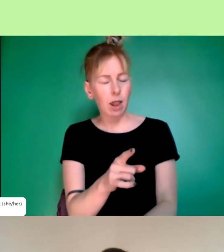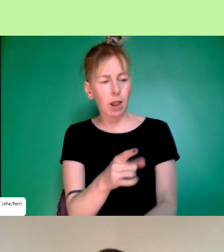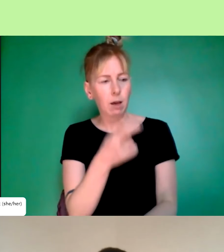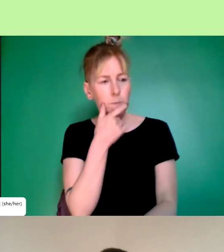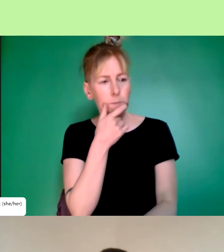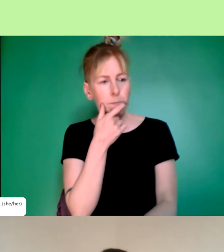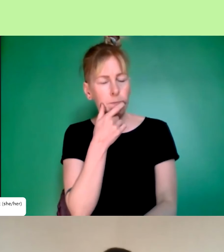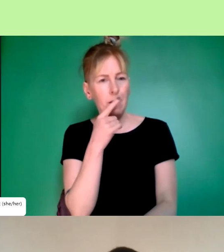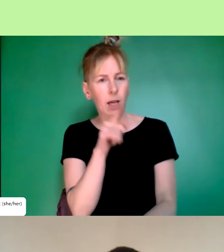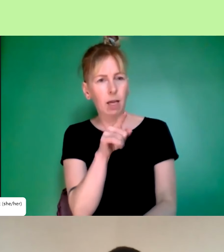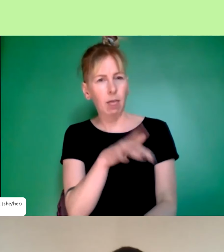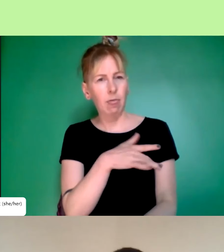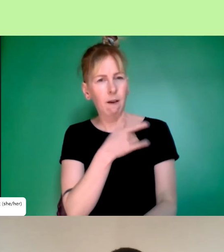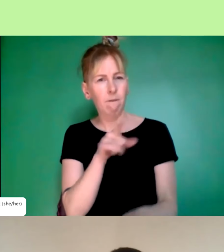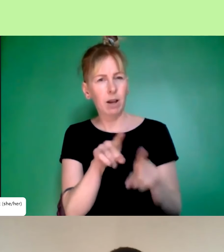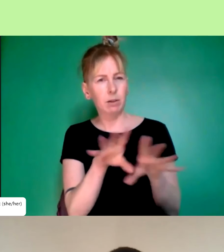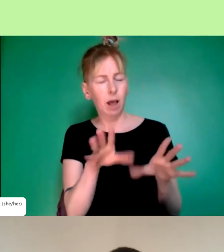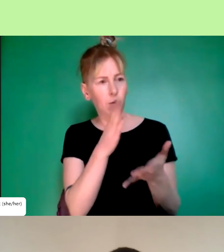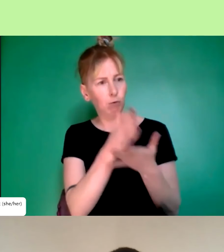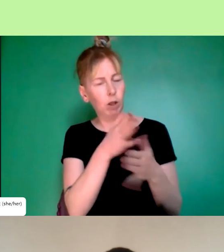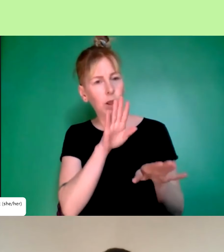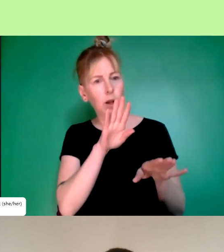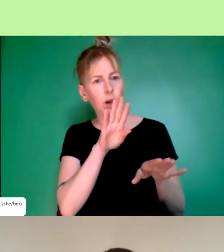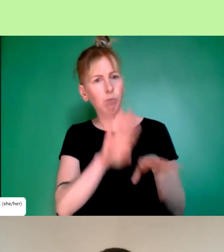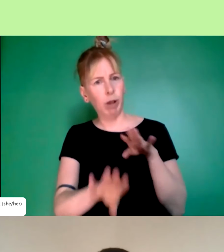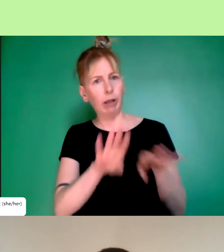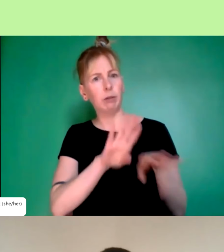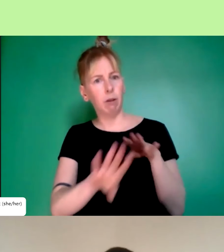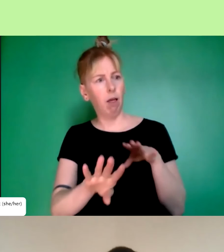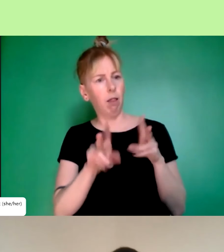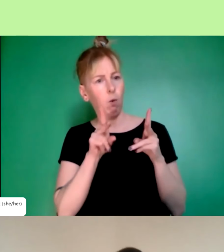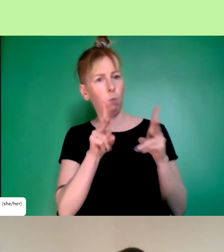practical approach to changing behaviours in a given organisation? And what I like